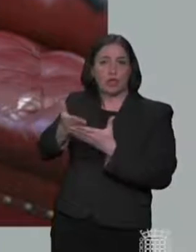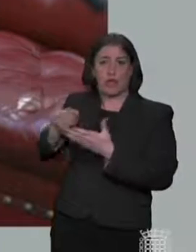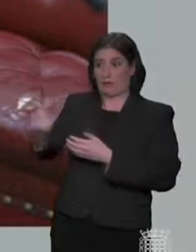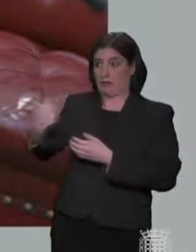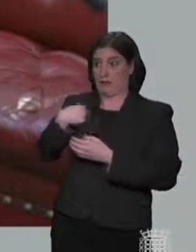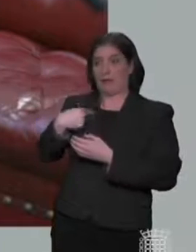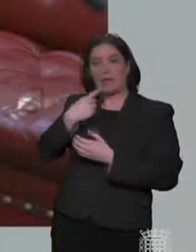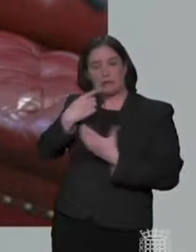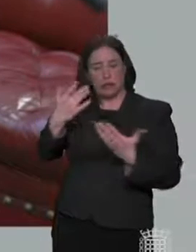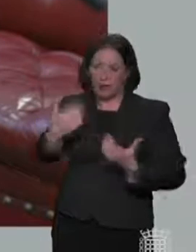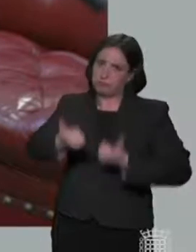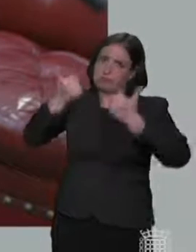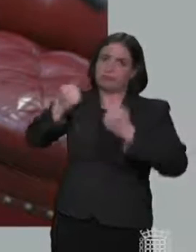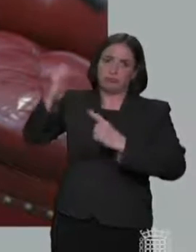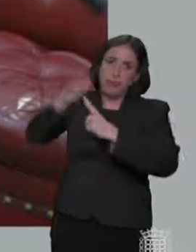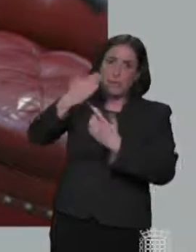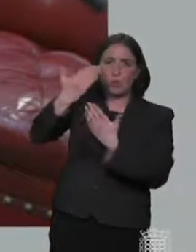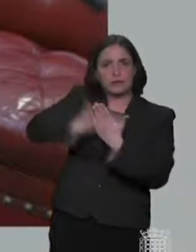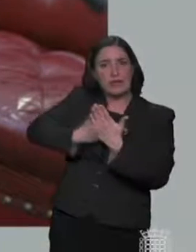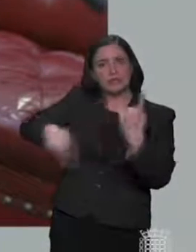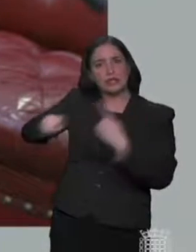indeed it's a step forward but there's always more that could be done